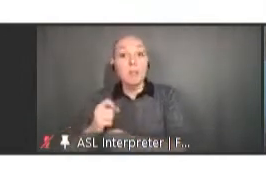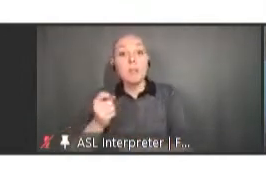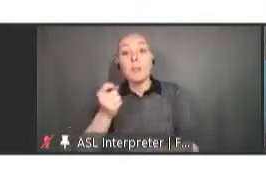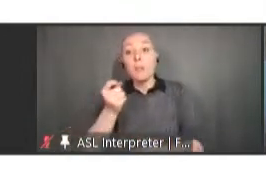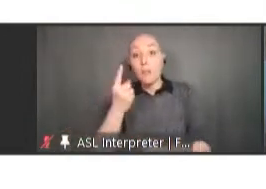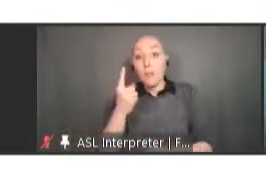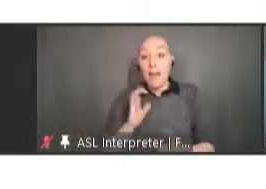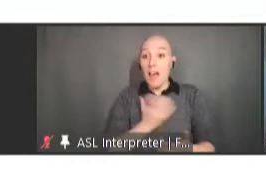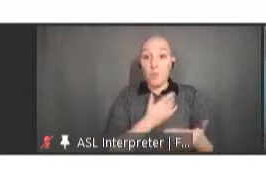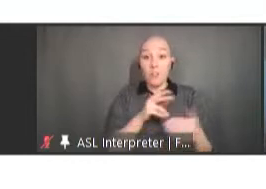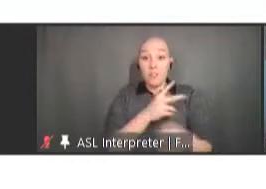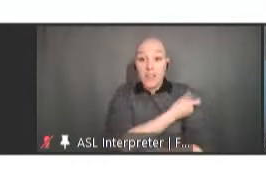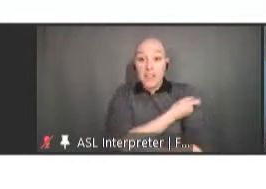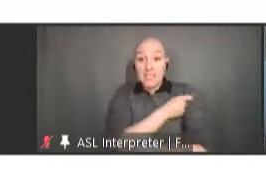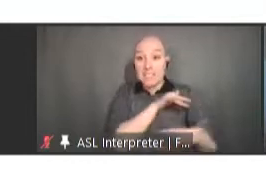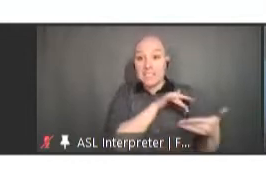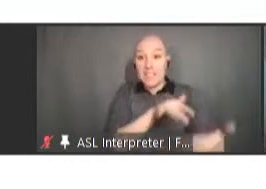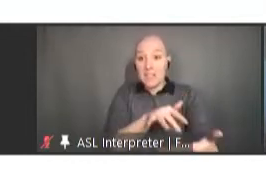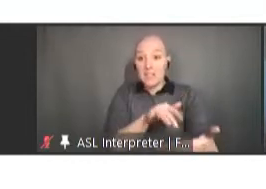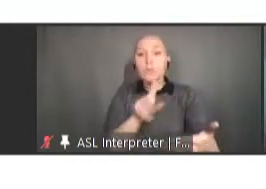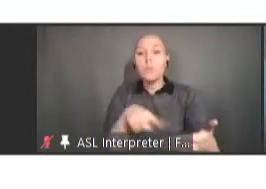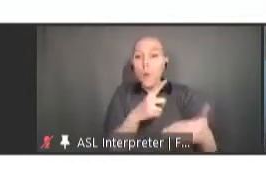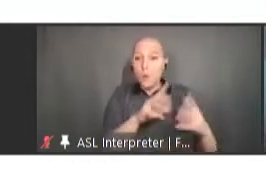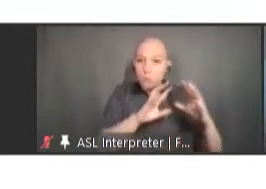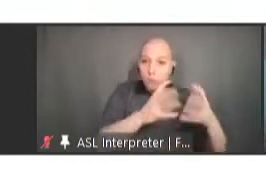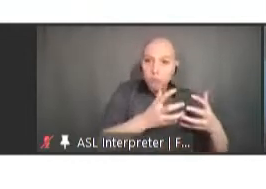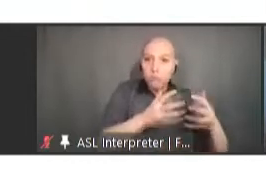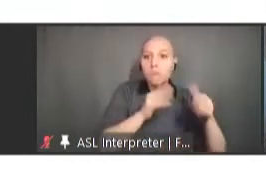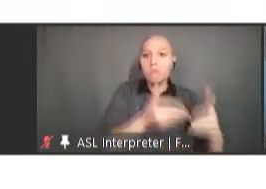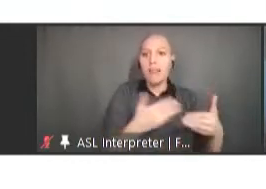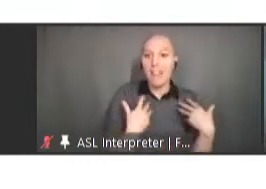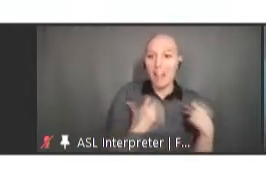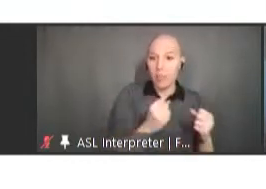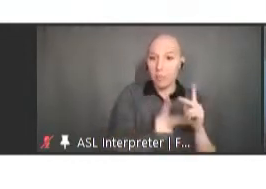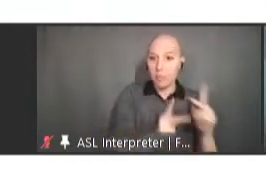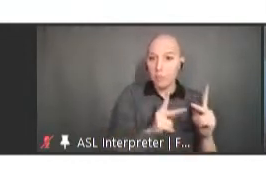with an intact immune response. But what of the millions of Americans that are immunocompromised?